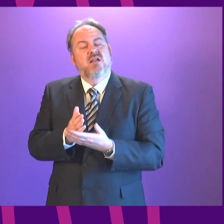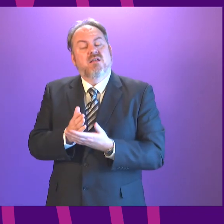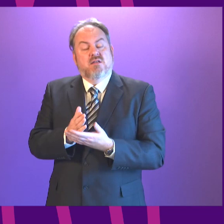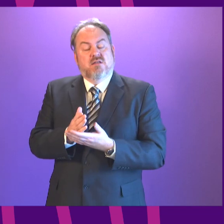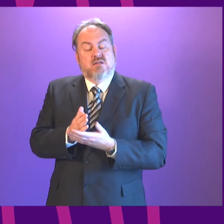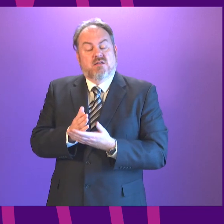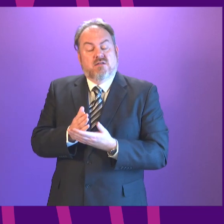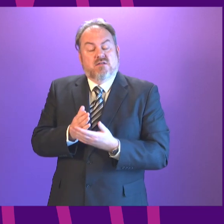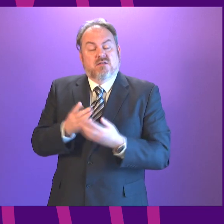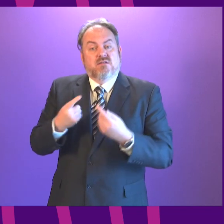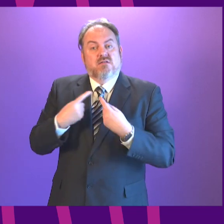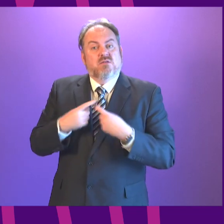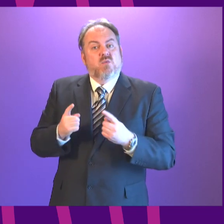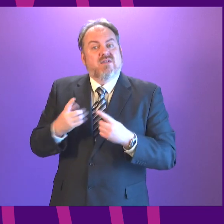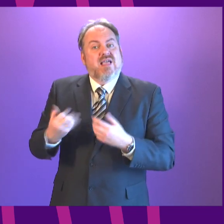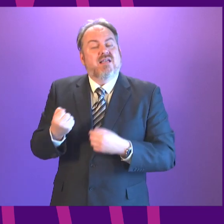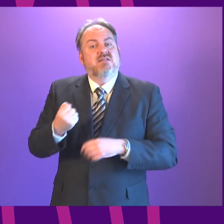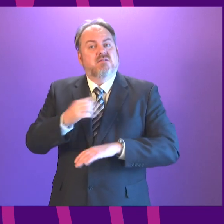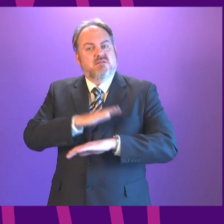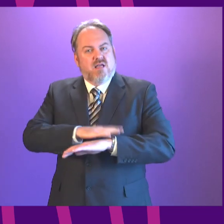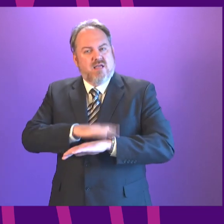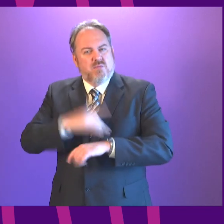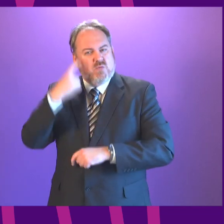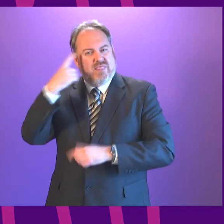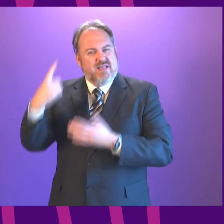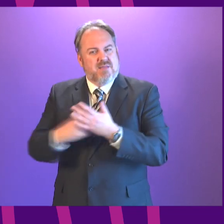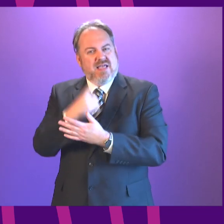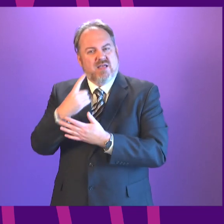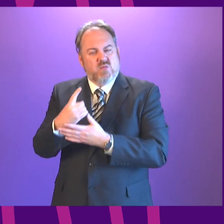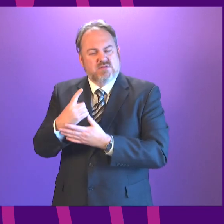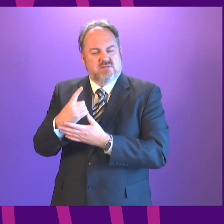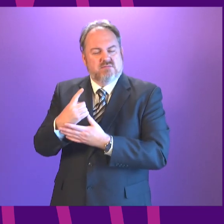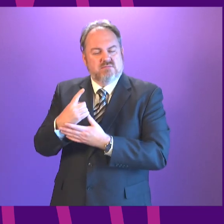that. We were taking the opportunity to review not just the indicators but also the content